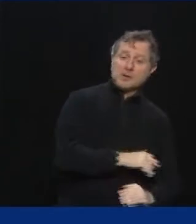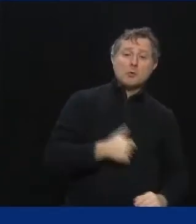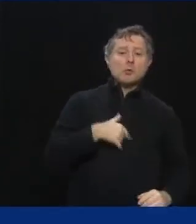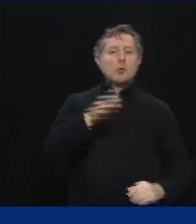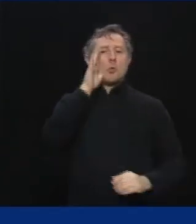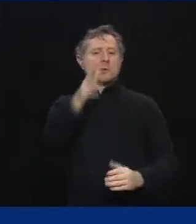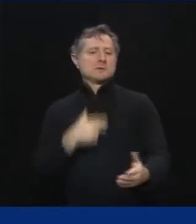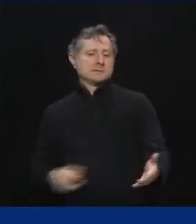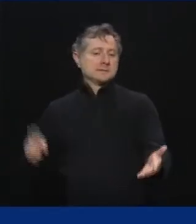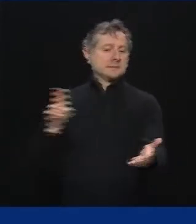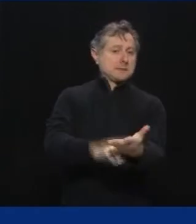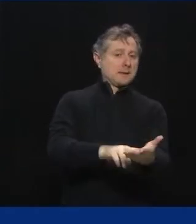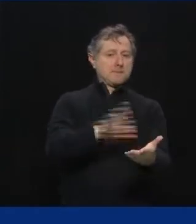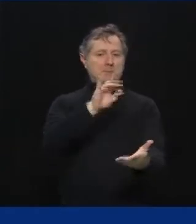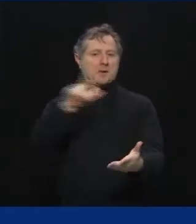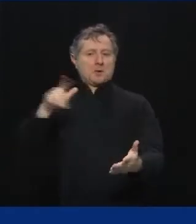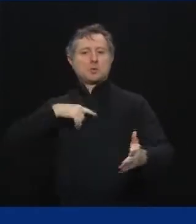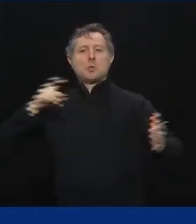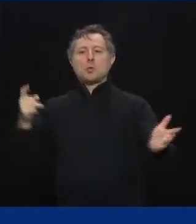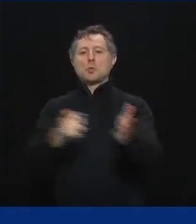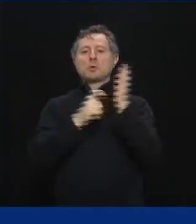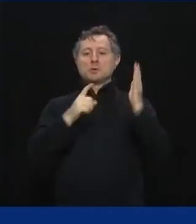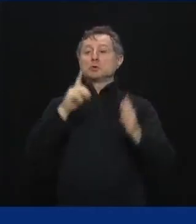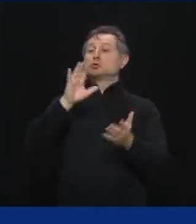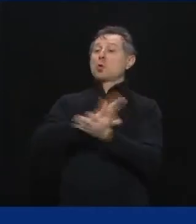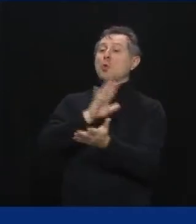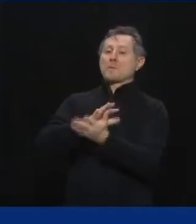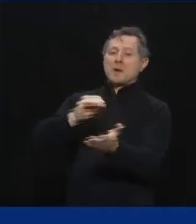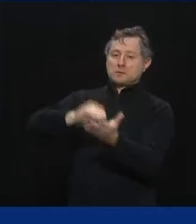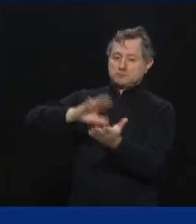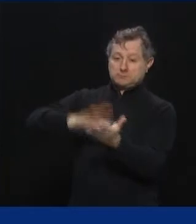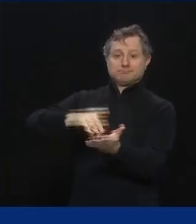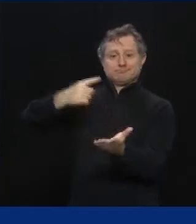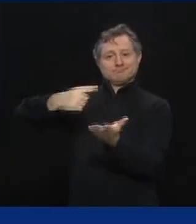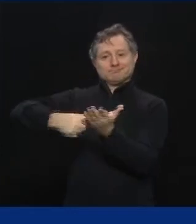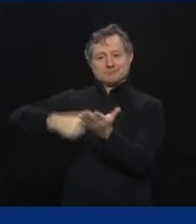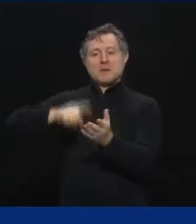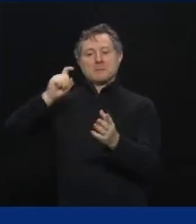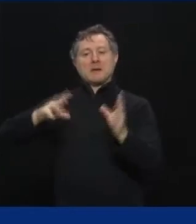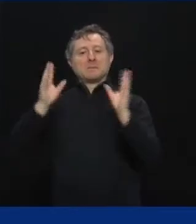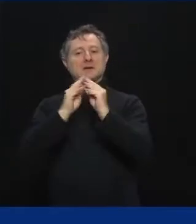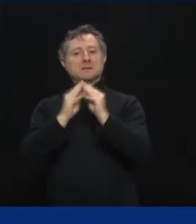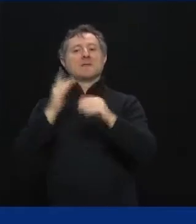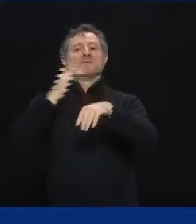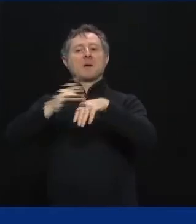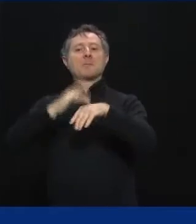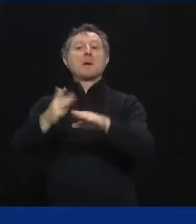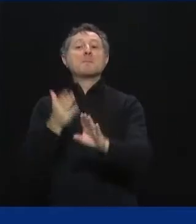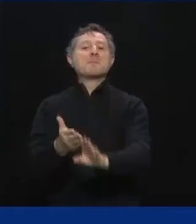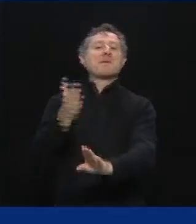LAST MEETING, THAT DENIES WHAT THEY ARE RIGHTLY ENTITLED TO. SO I AM GOING TO HAVE TO SIGN A